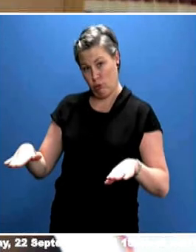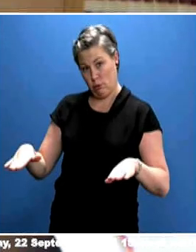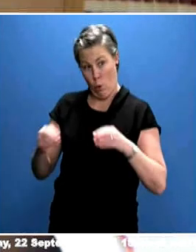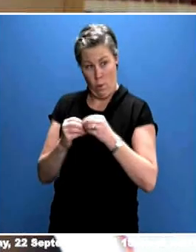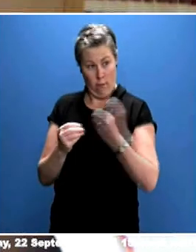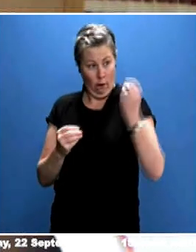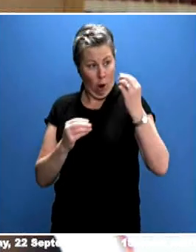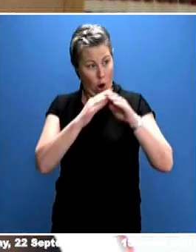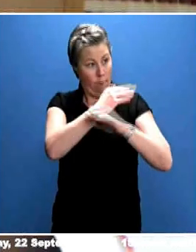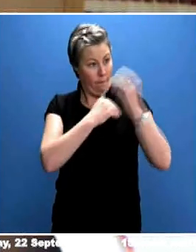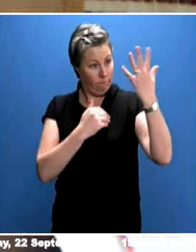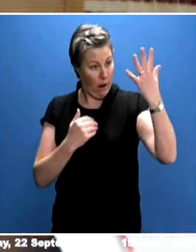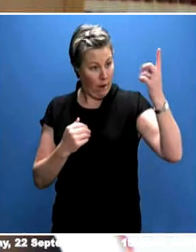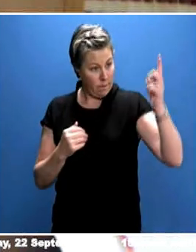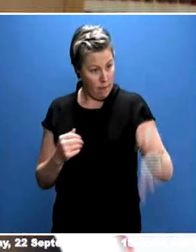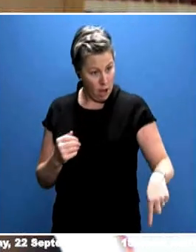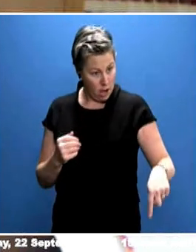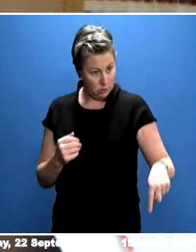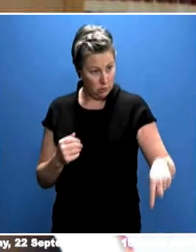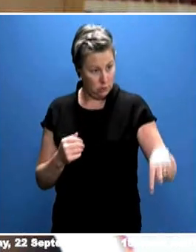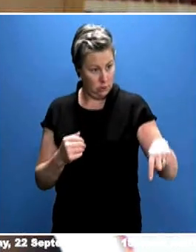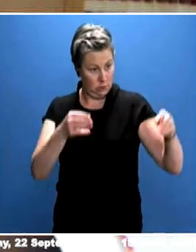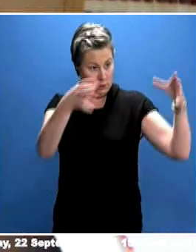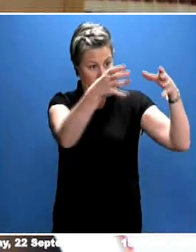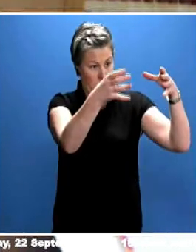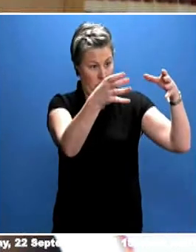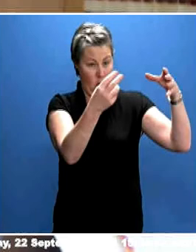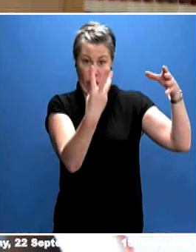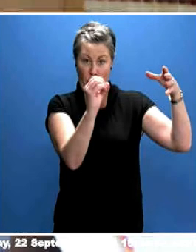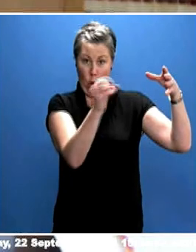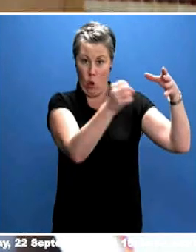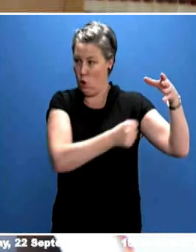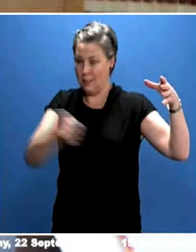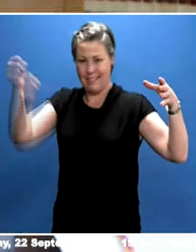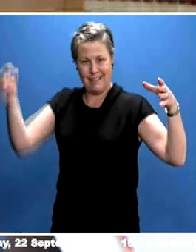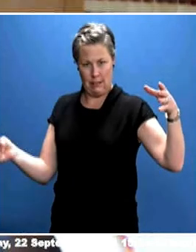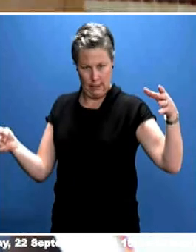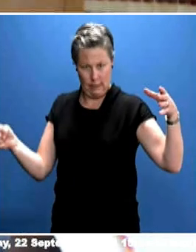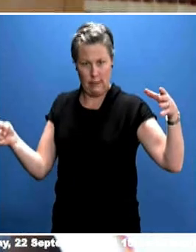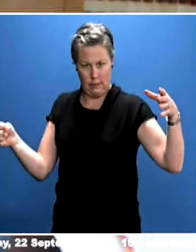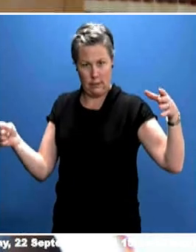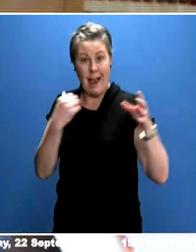Roughly 5,000. I see. So it is a very, very extreme end.